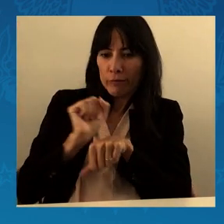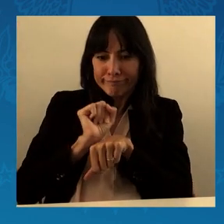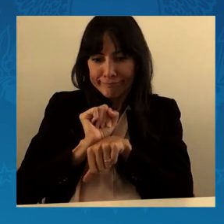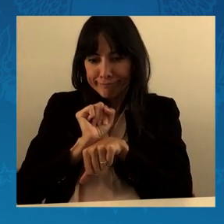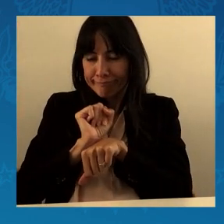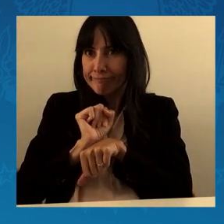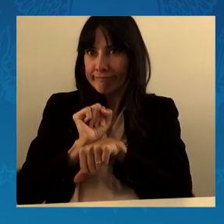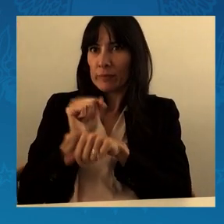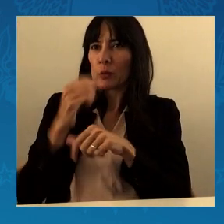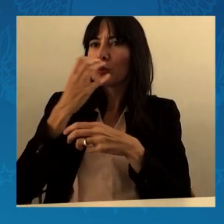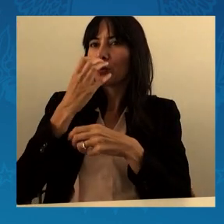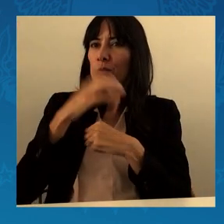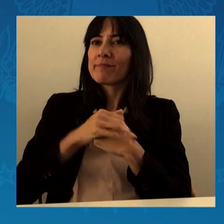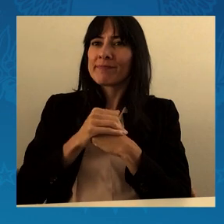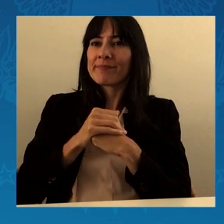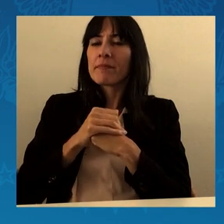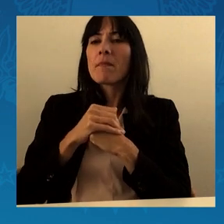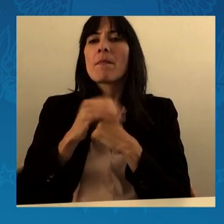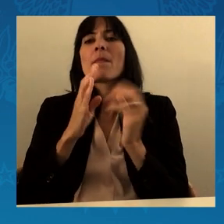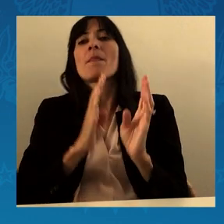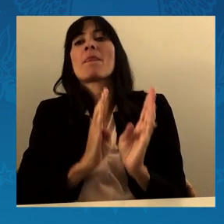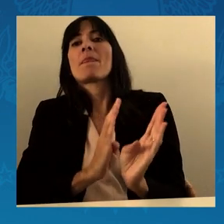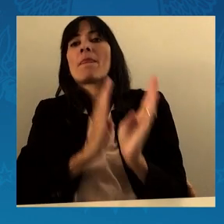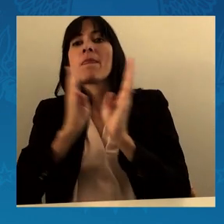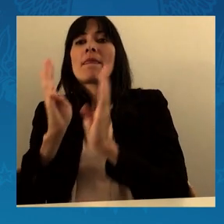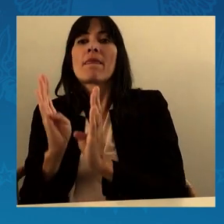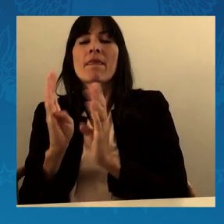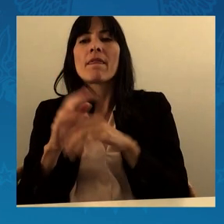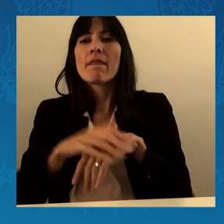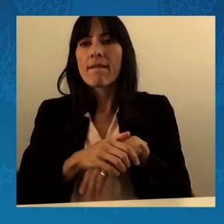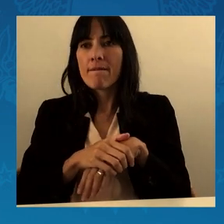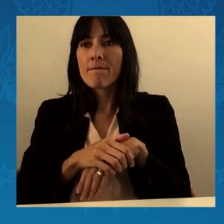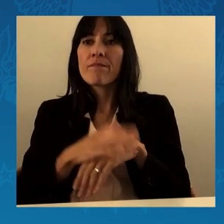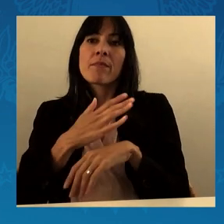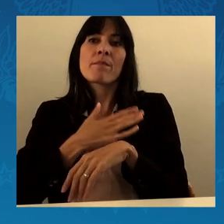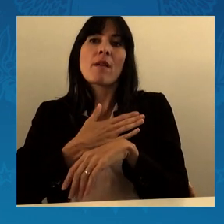So with an exercise that we have within the cybersecurity